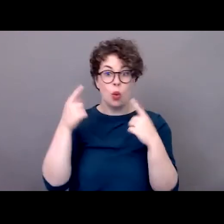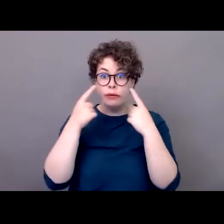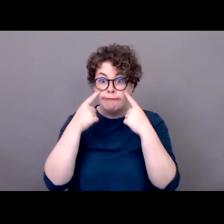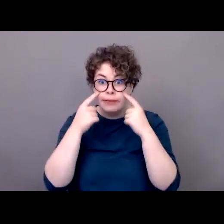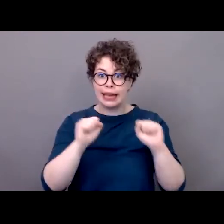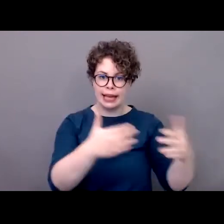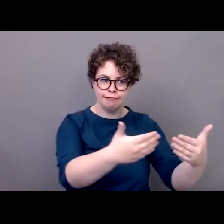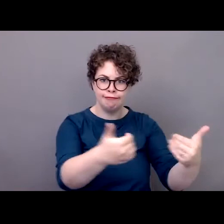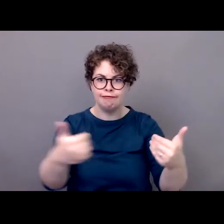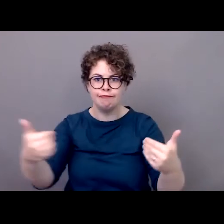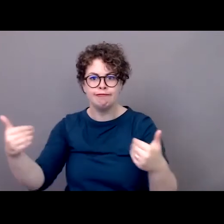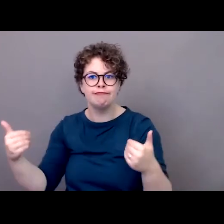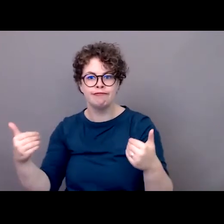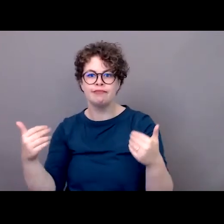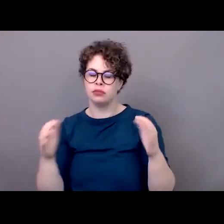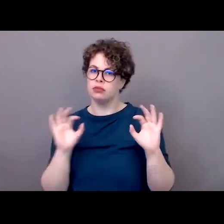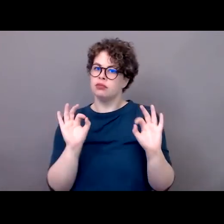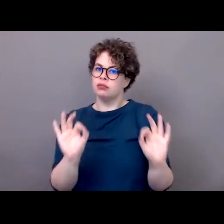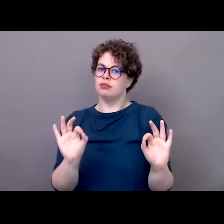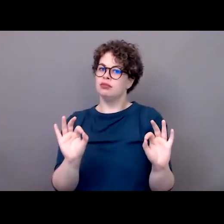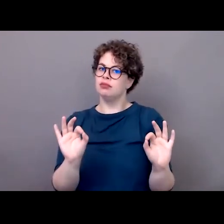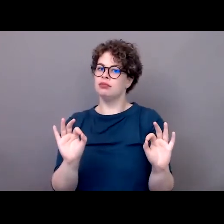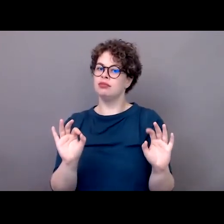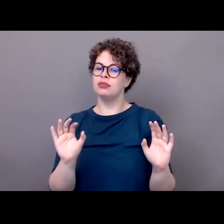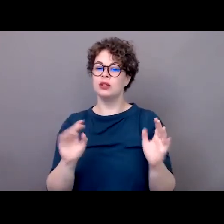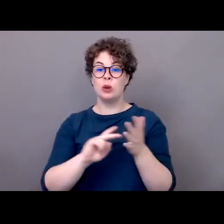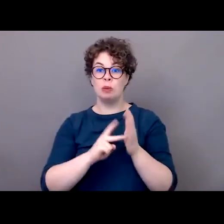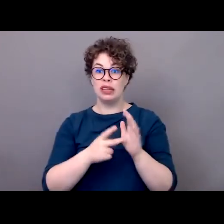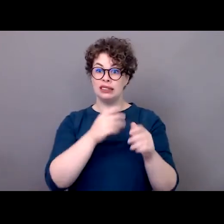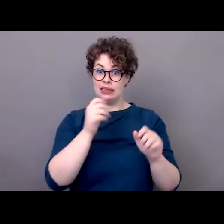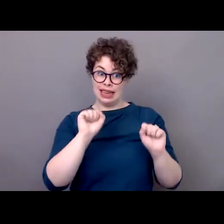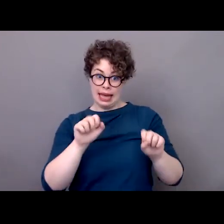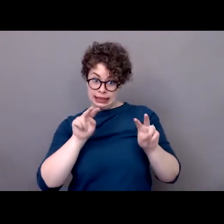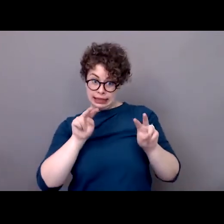people with and without disabilities to see if people with disabilities are being left behind.